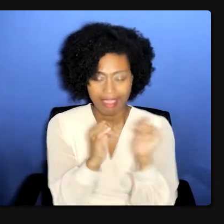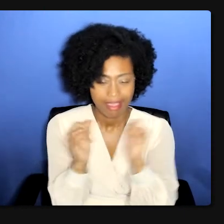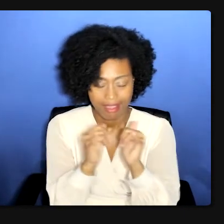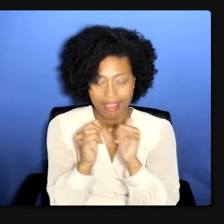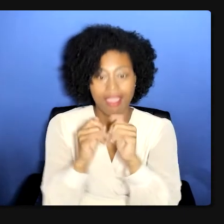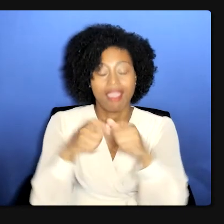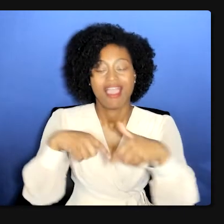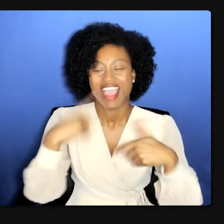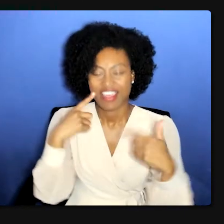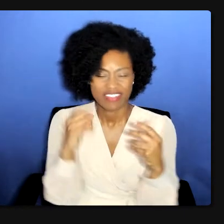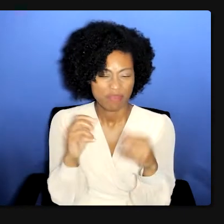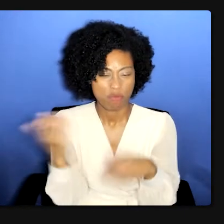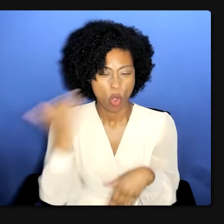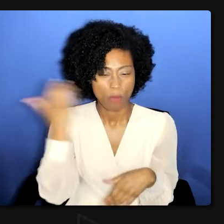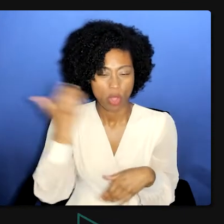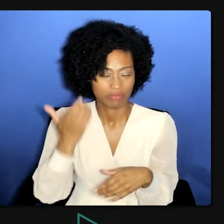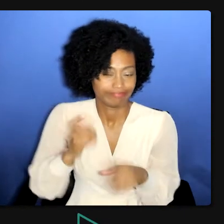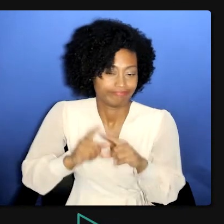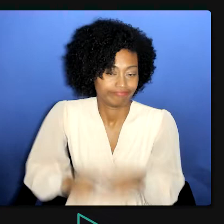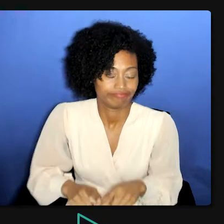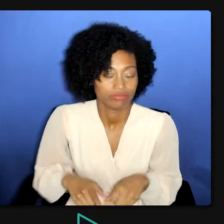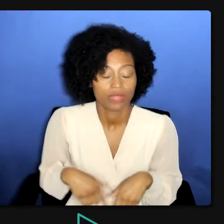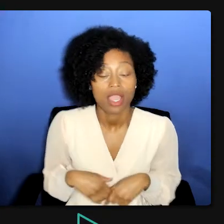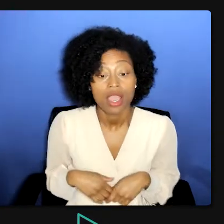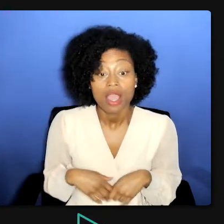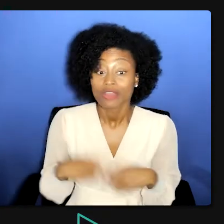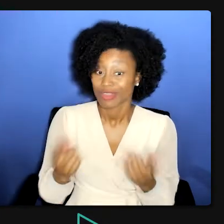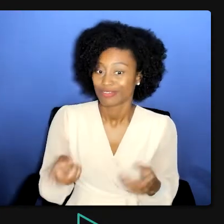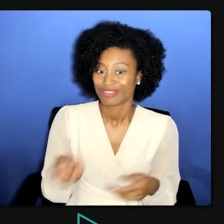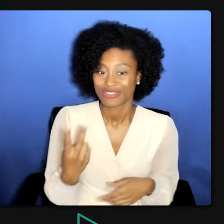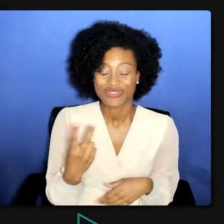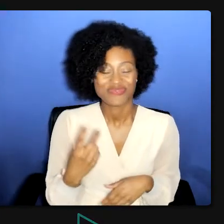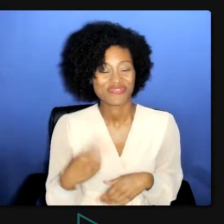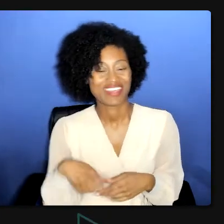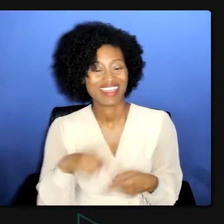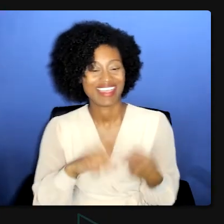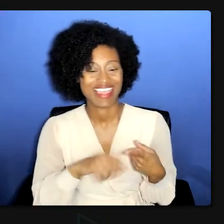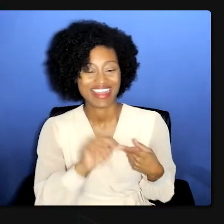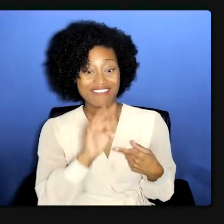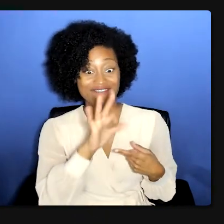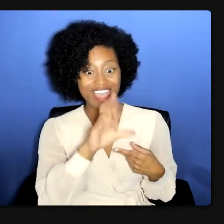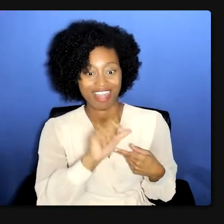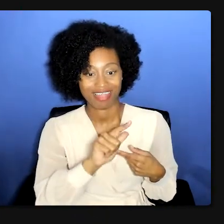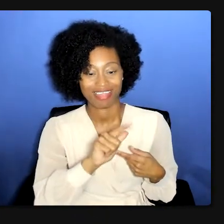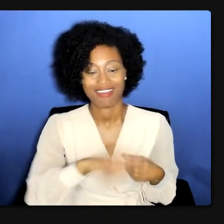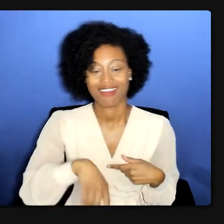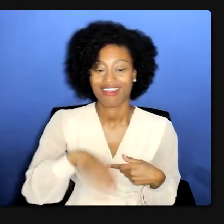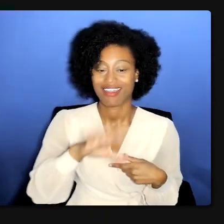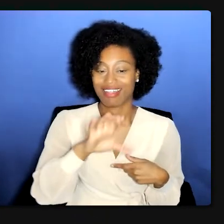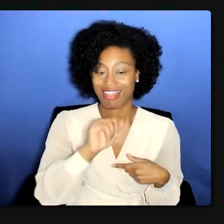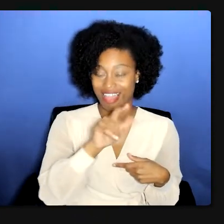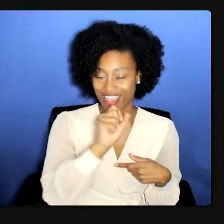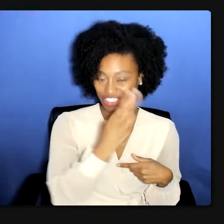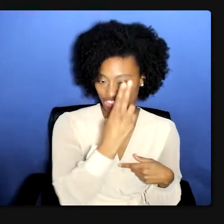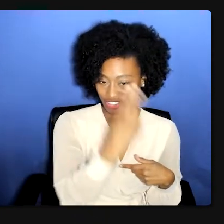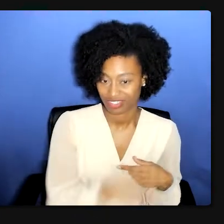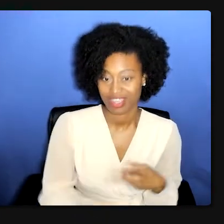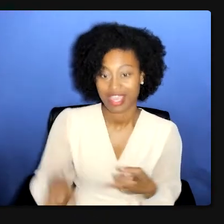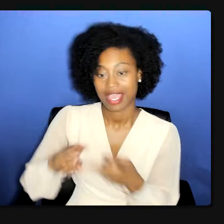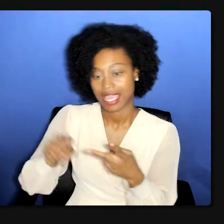So, as you can see here, we have two great partners, along with Microsoft, and PlayFab. And our first two titles are NFL Clash, which is currently worldwide,